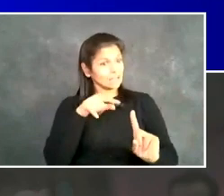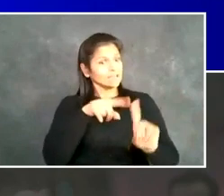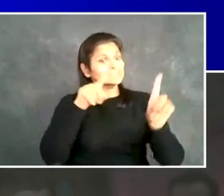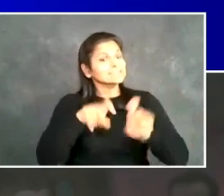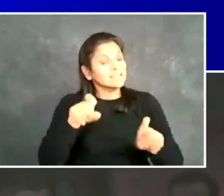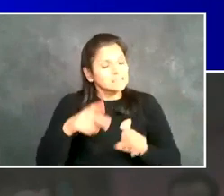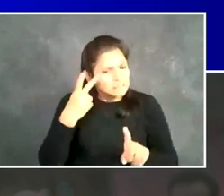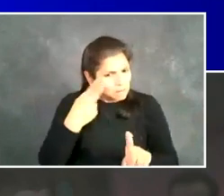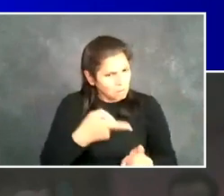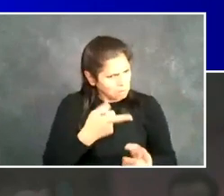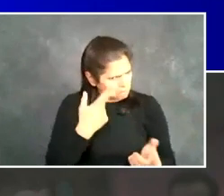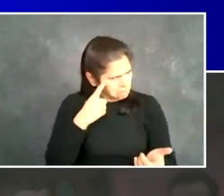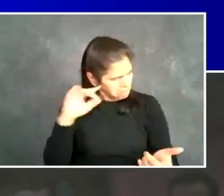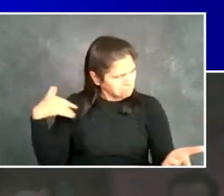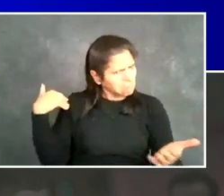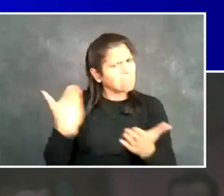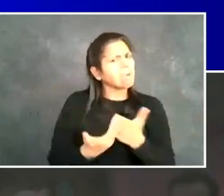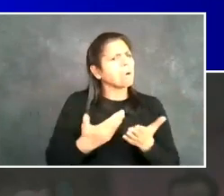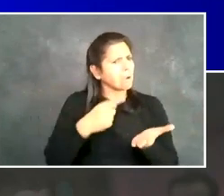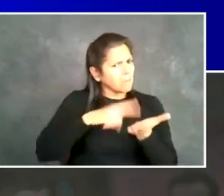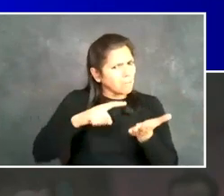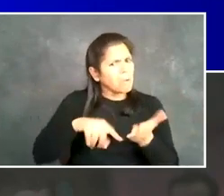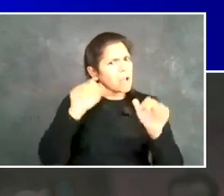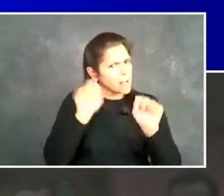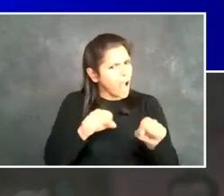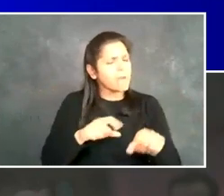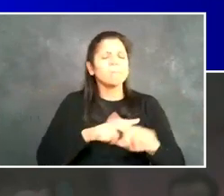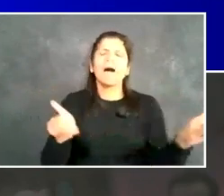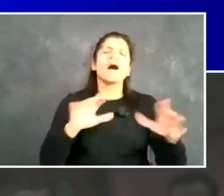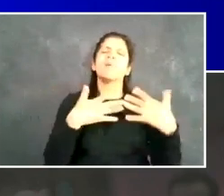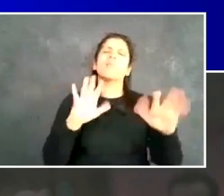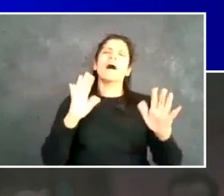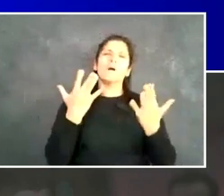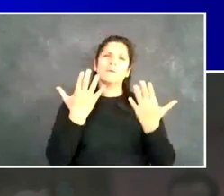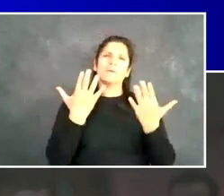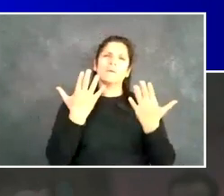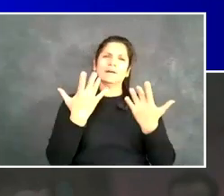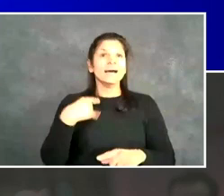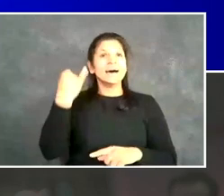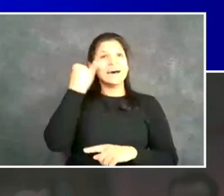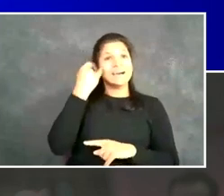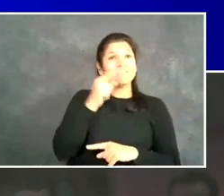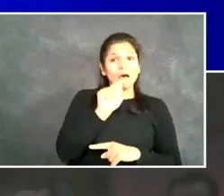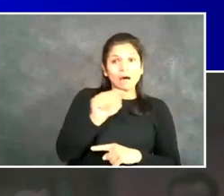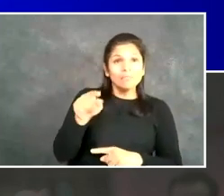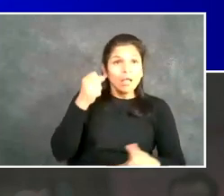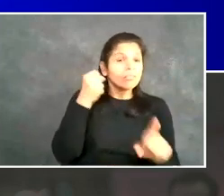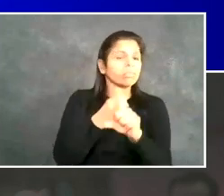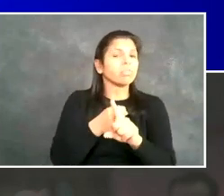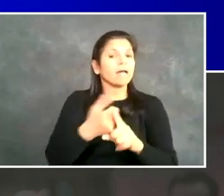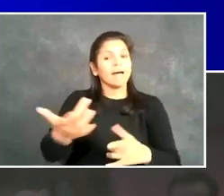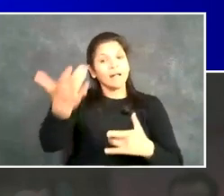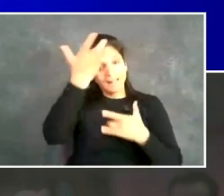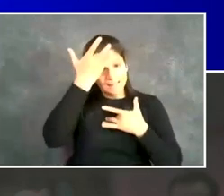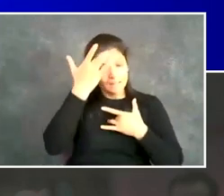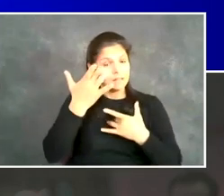NOW COMMON SENSE TELLS US IF YOU'RE EXPOSED ONCE AND YOU MADE IT THROUGH, YOU'RE IN VERY